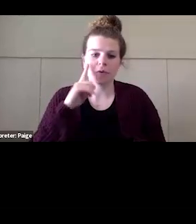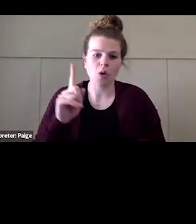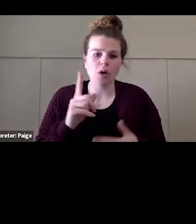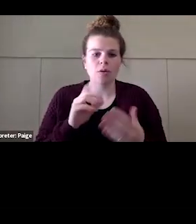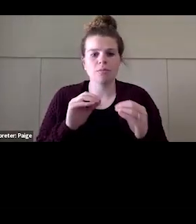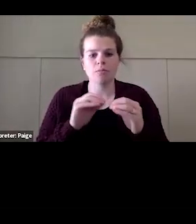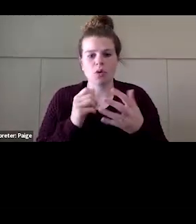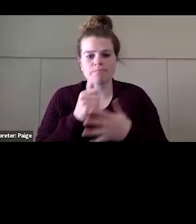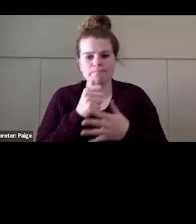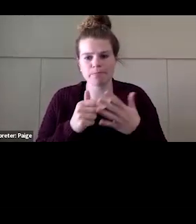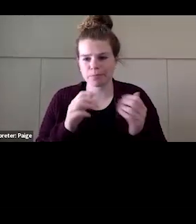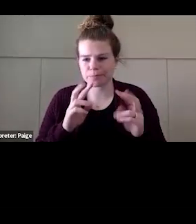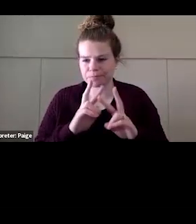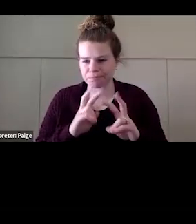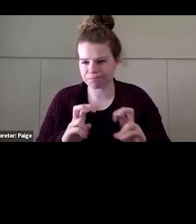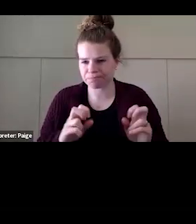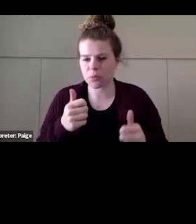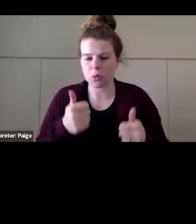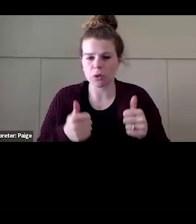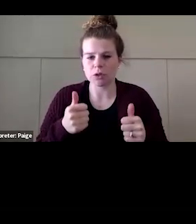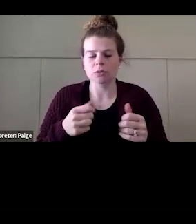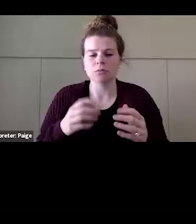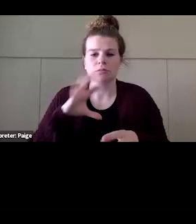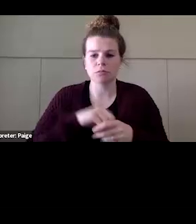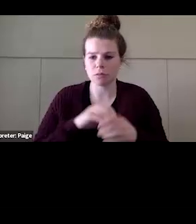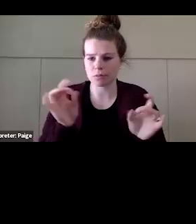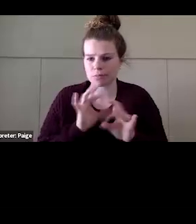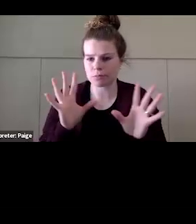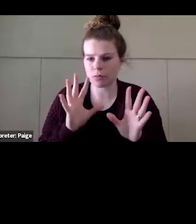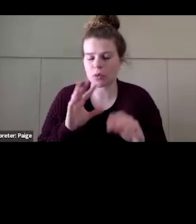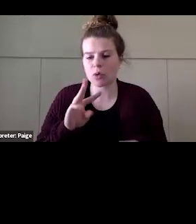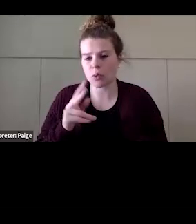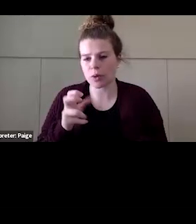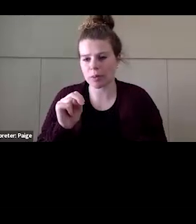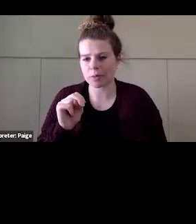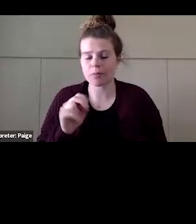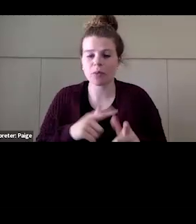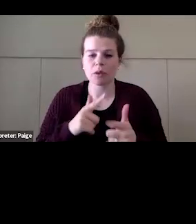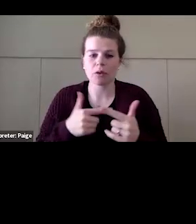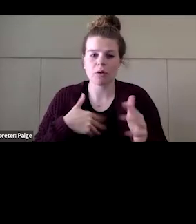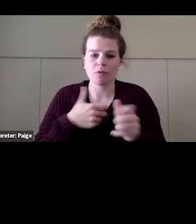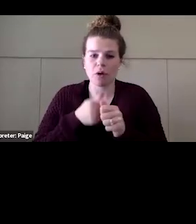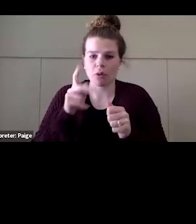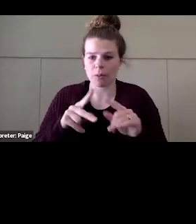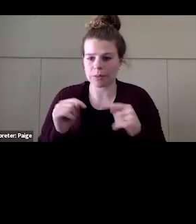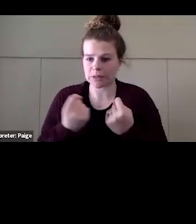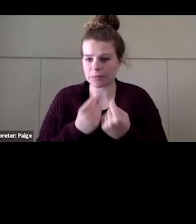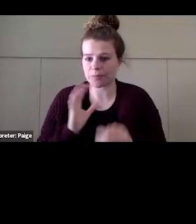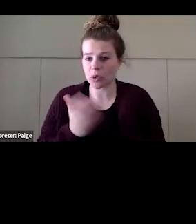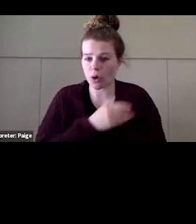that may involve violence or weapon. And then we also have a follow-up team. So our clinicians, our peer support specialists,